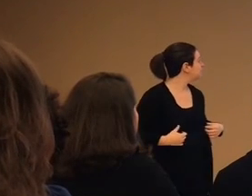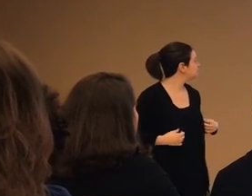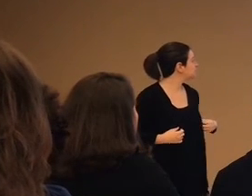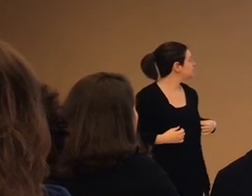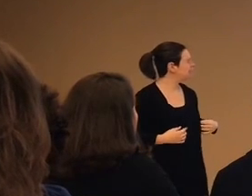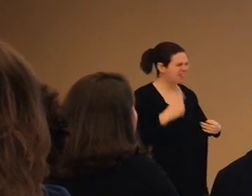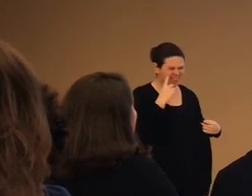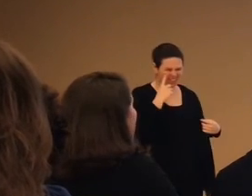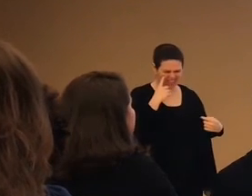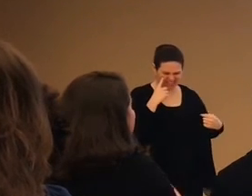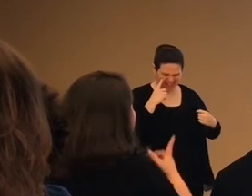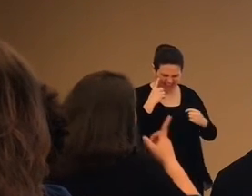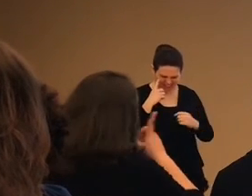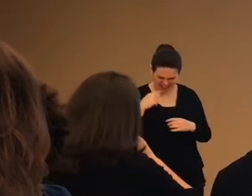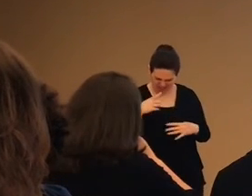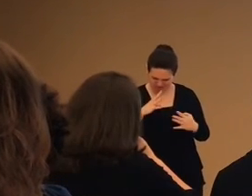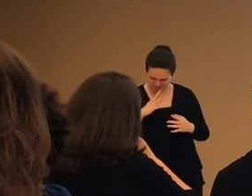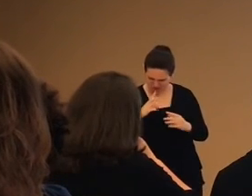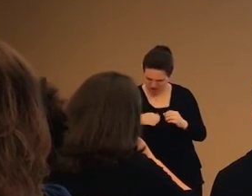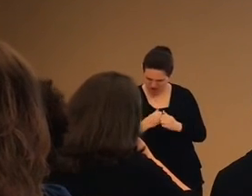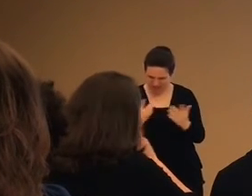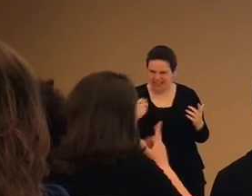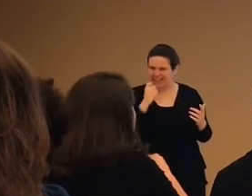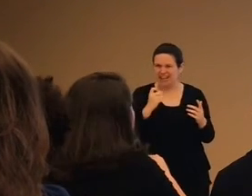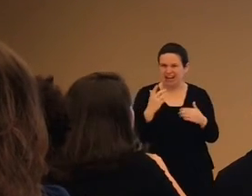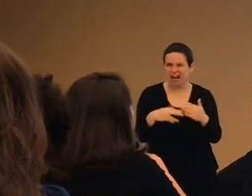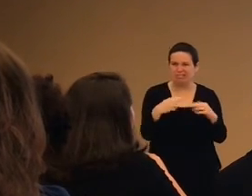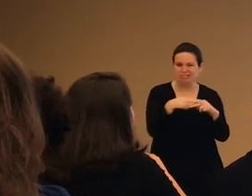It's like I think I may have talked about all my slides and not progress them so sorry about that